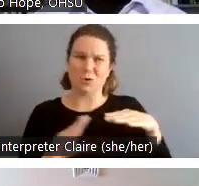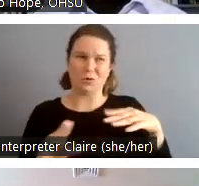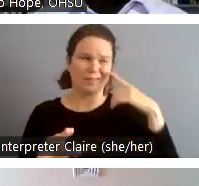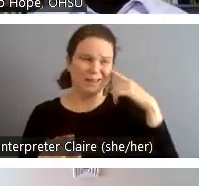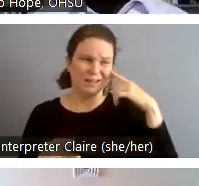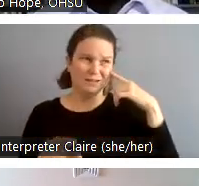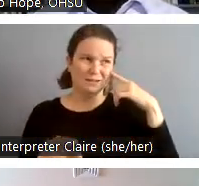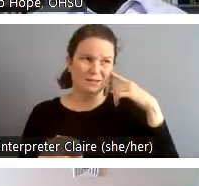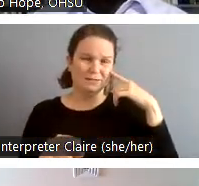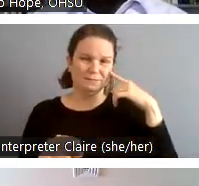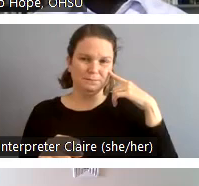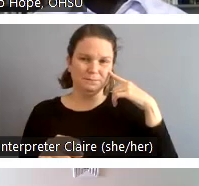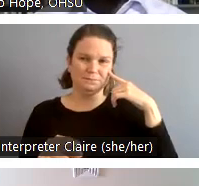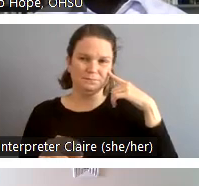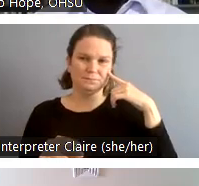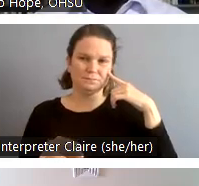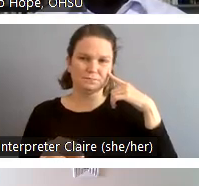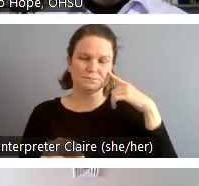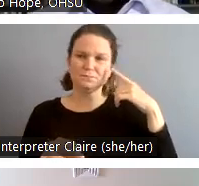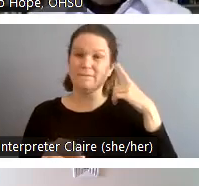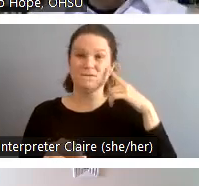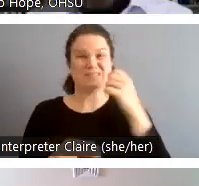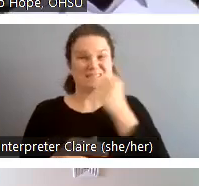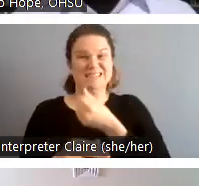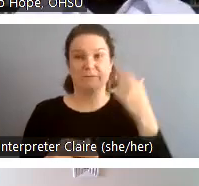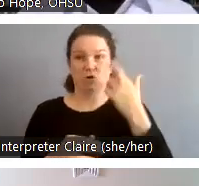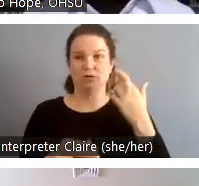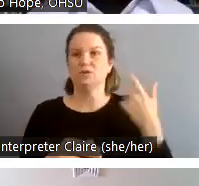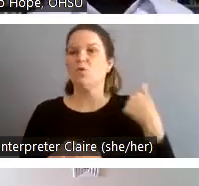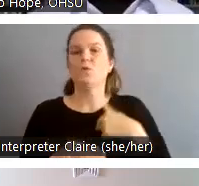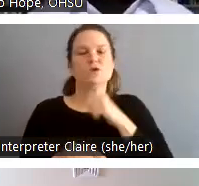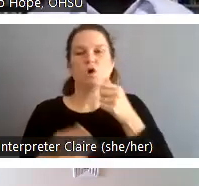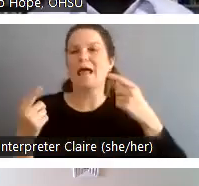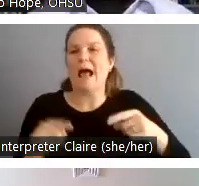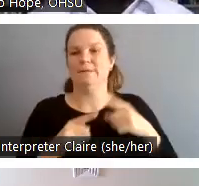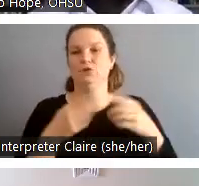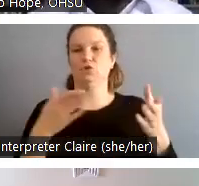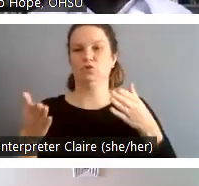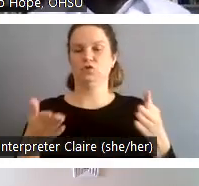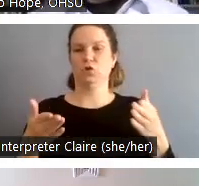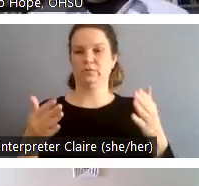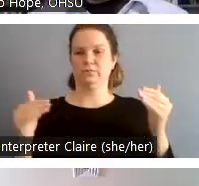um, for a lot of reasons, naturally serve as many of the